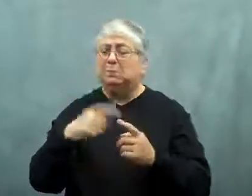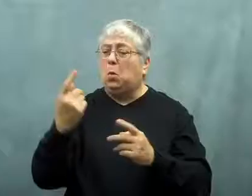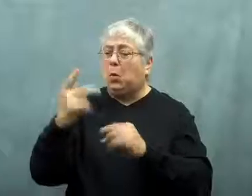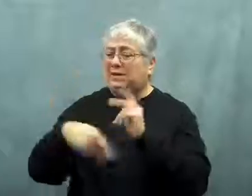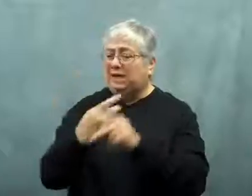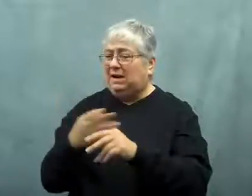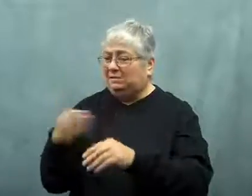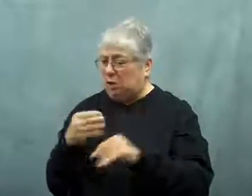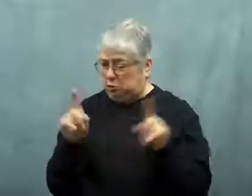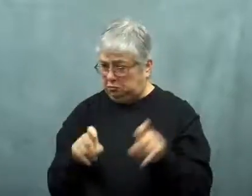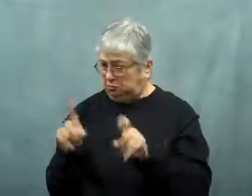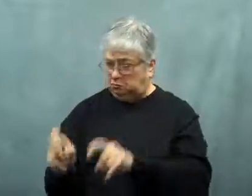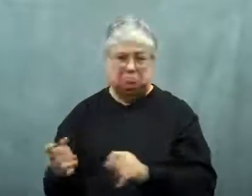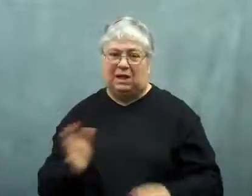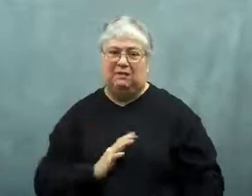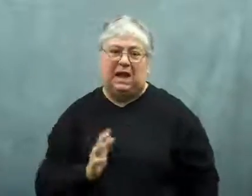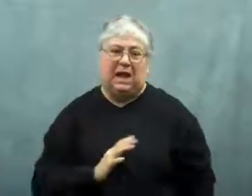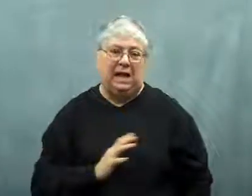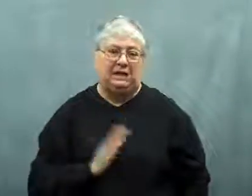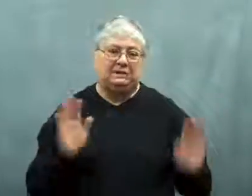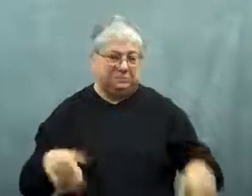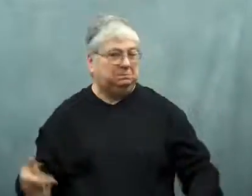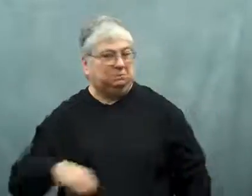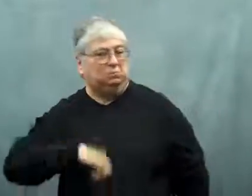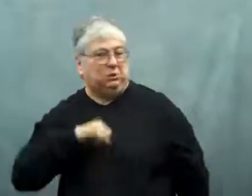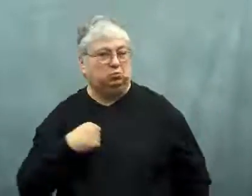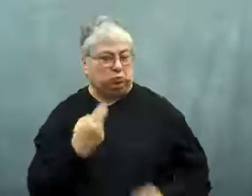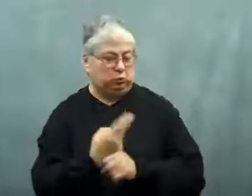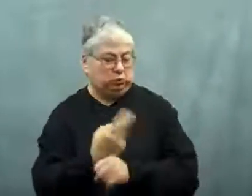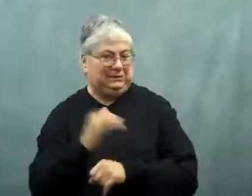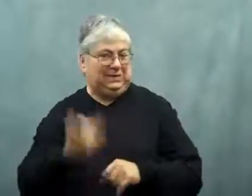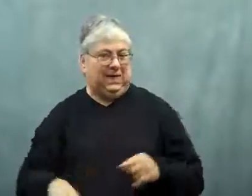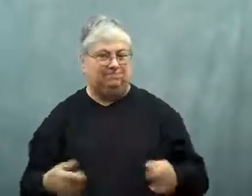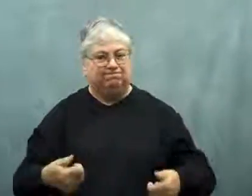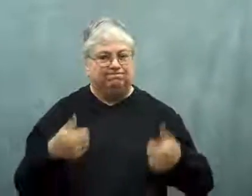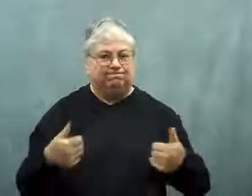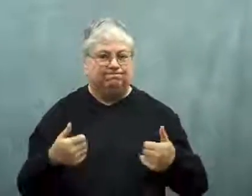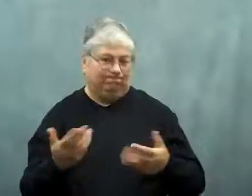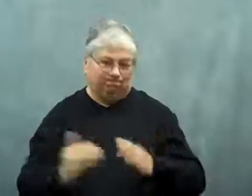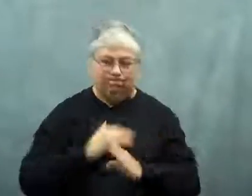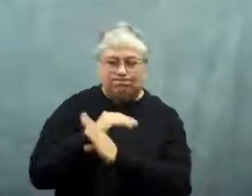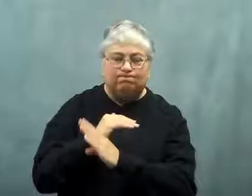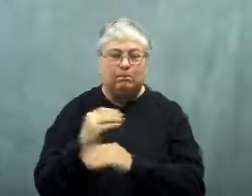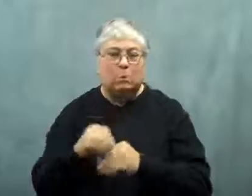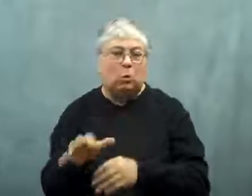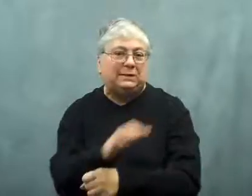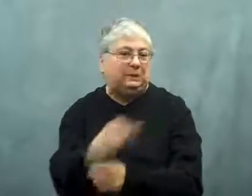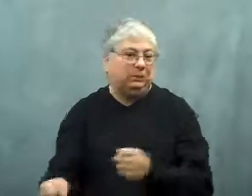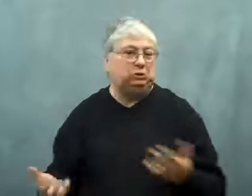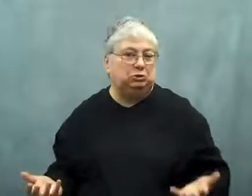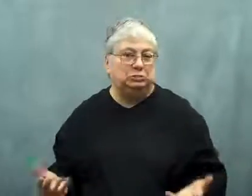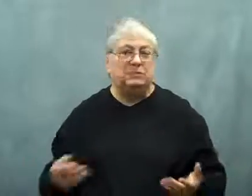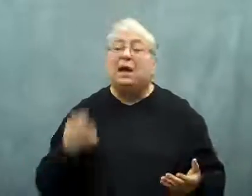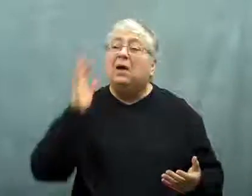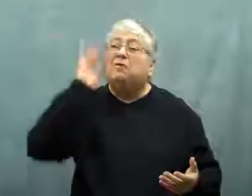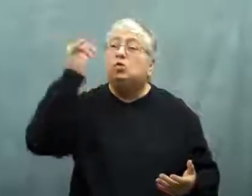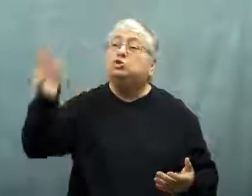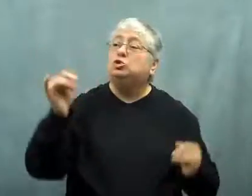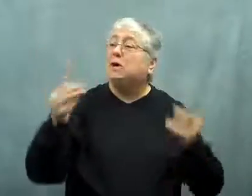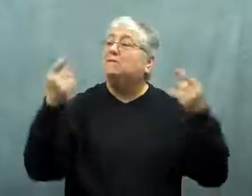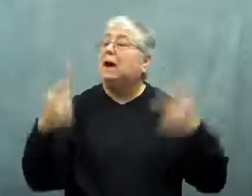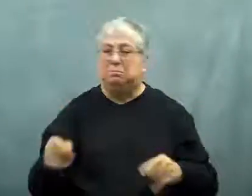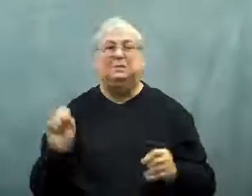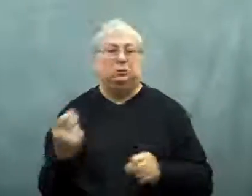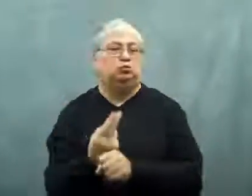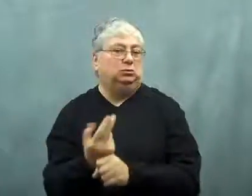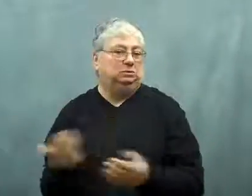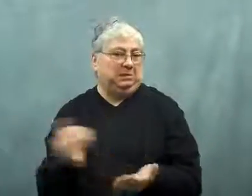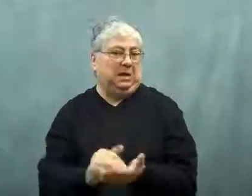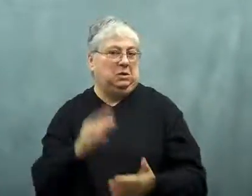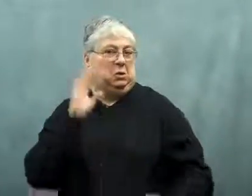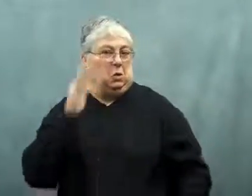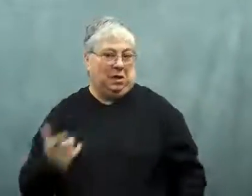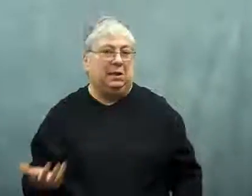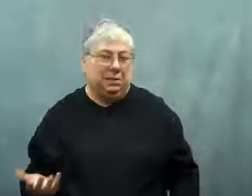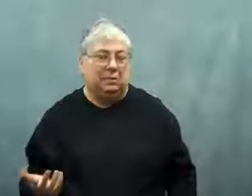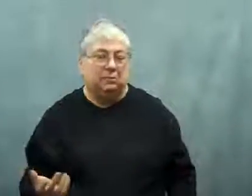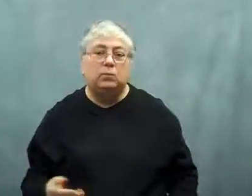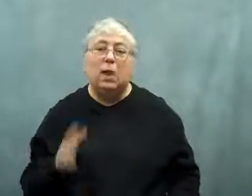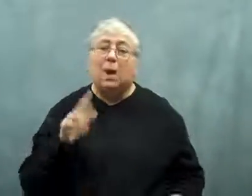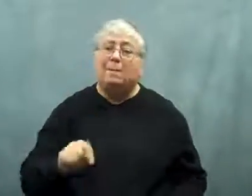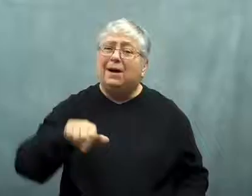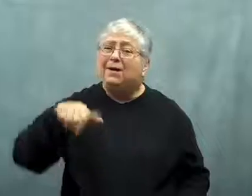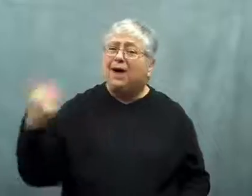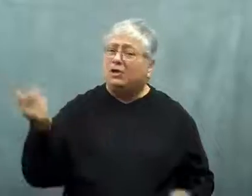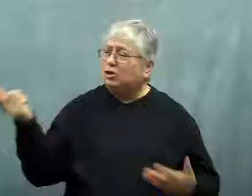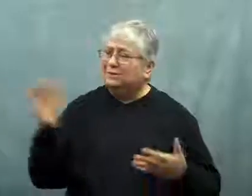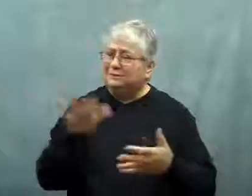and one kind of fish. It felt good about using it to prevent further damage.